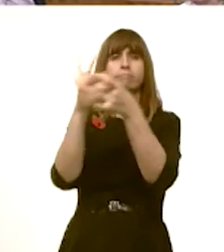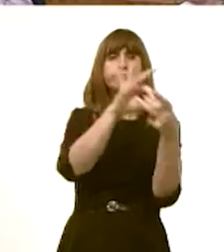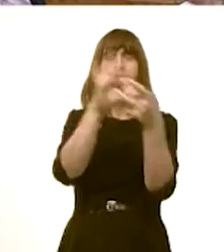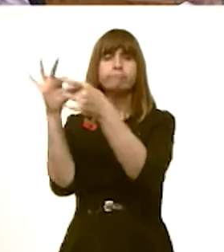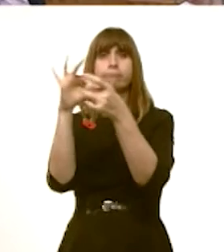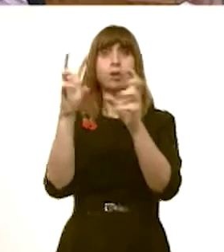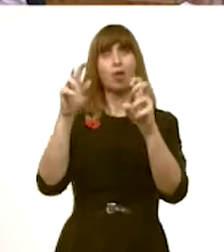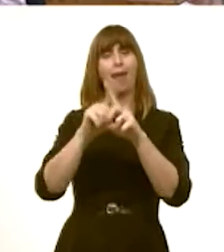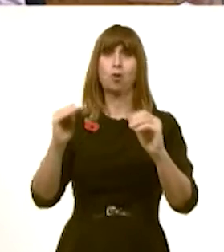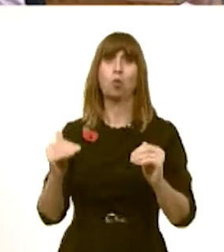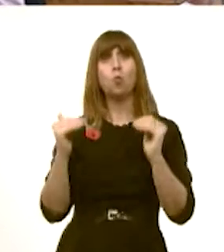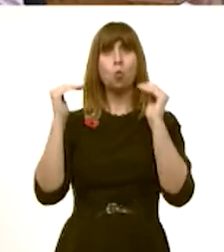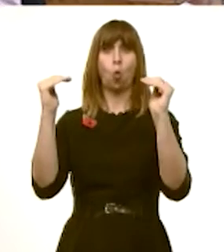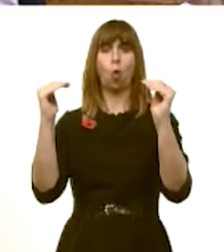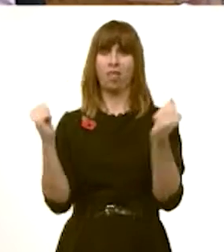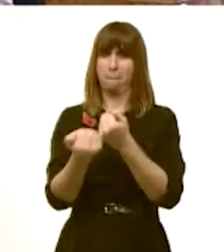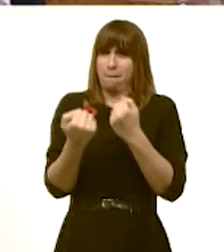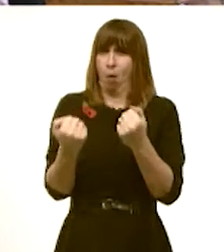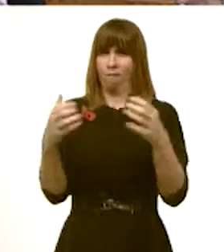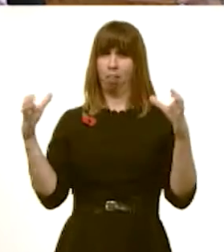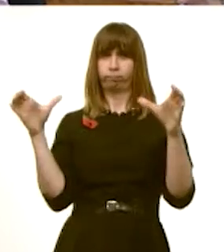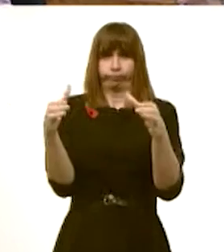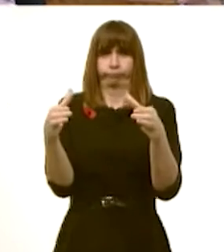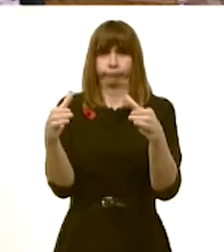powerhouse as an opportunity, rather than as a competitor.